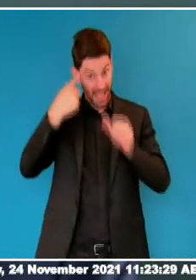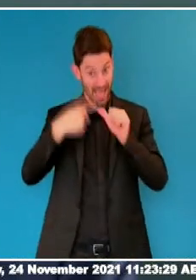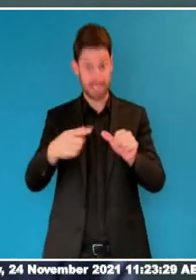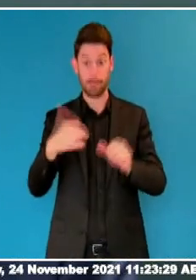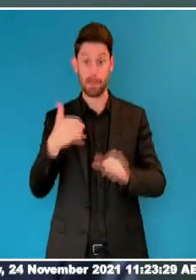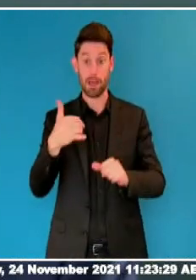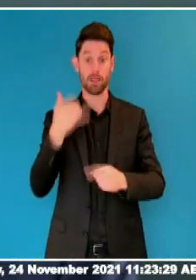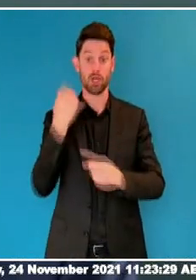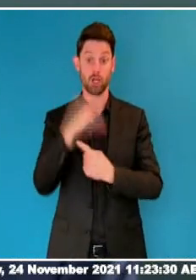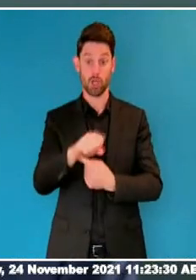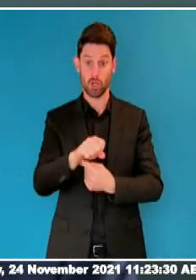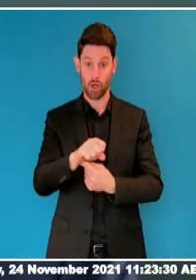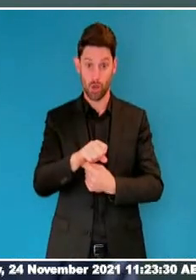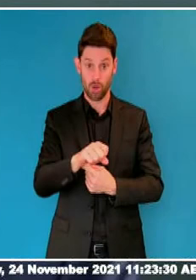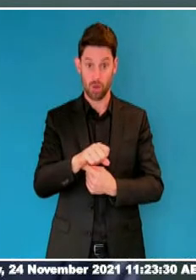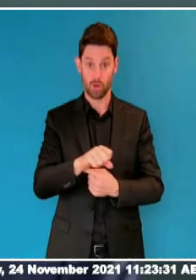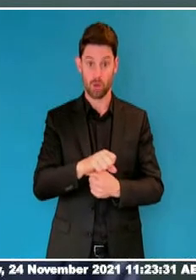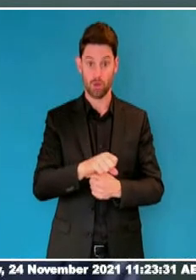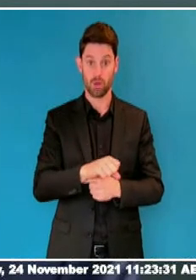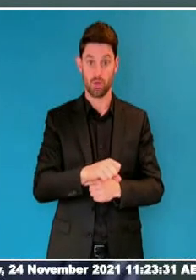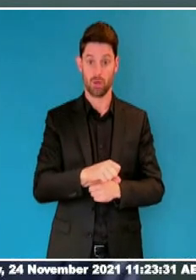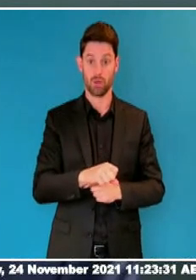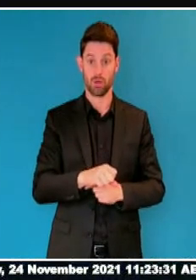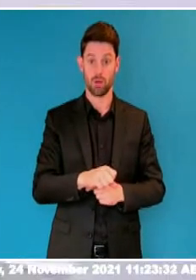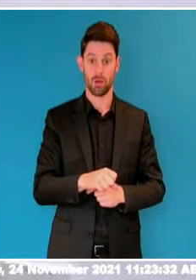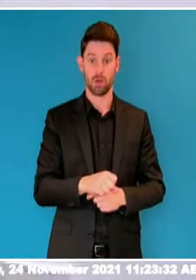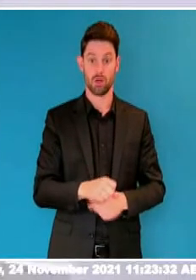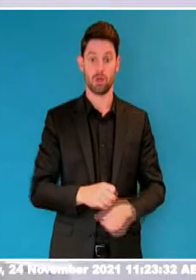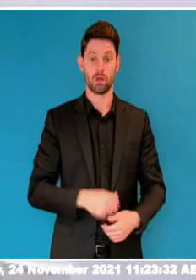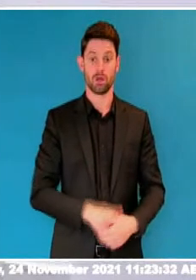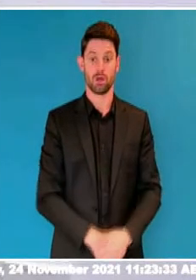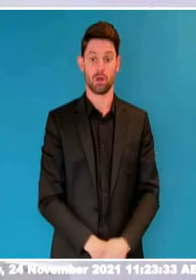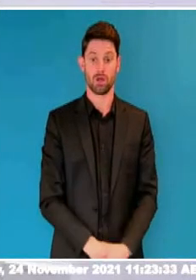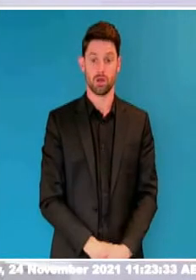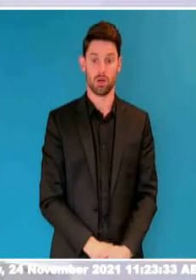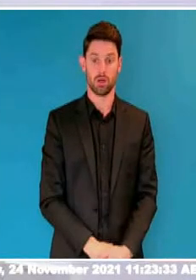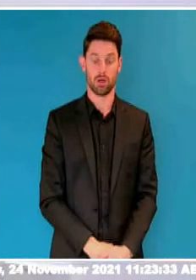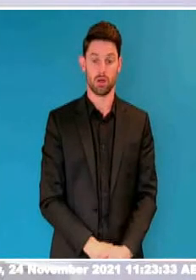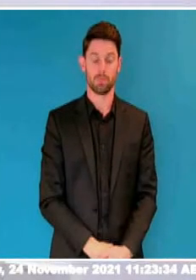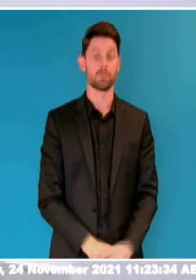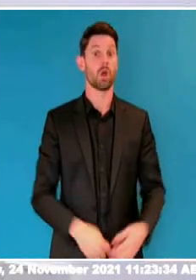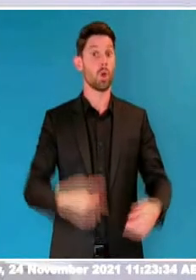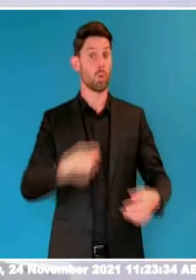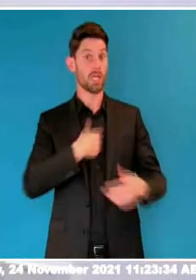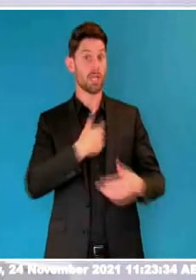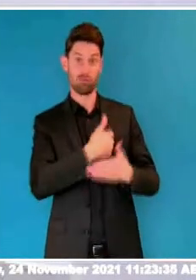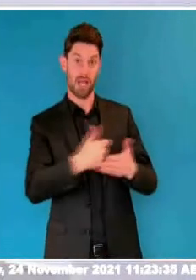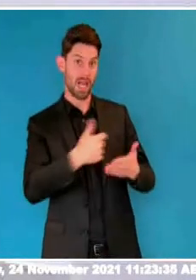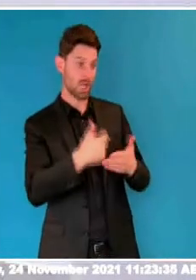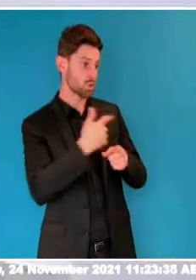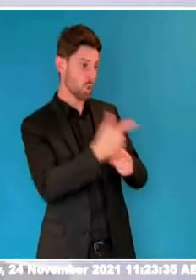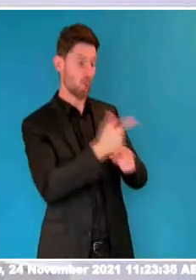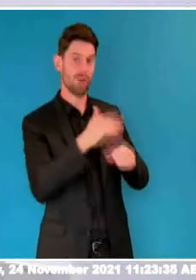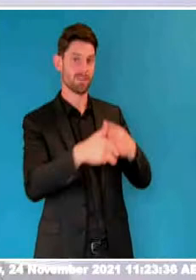Do you brief them on their legal obligations? We talk to them about a range of many things, including many legal